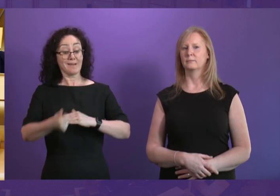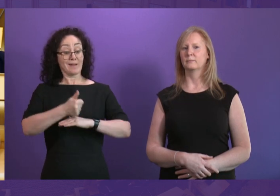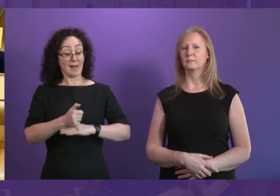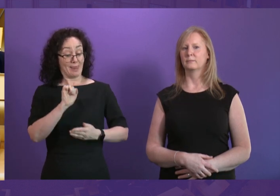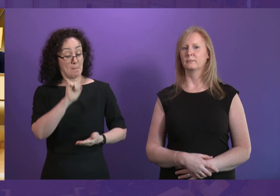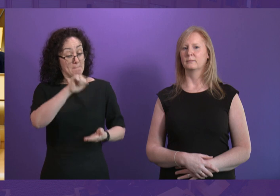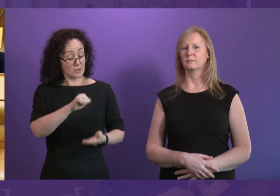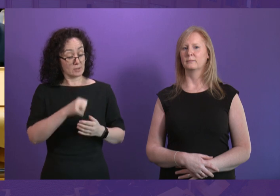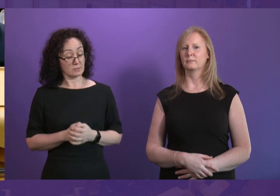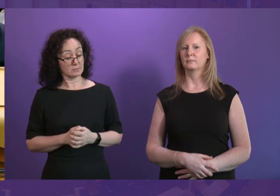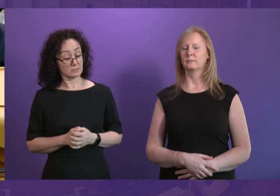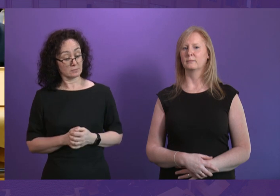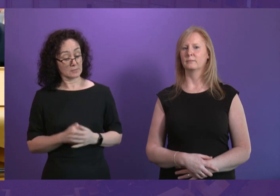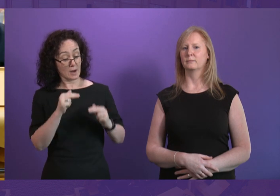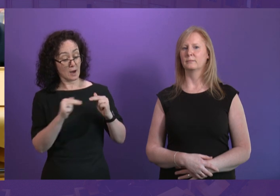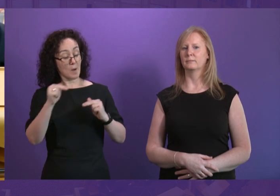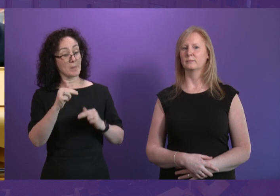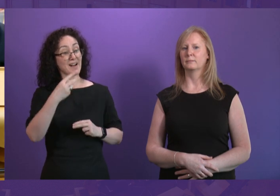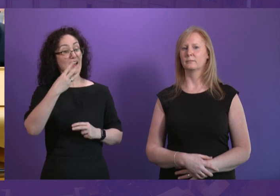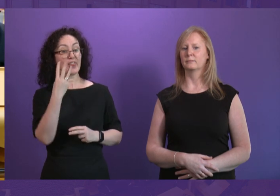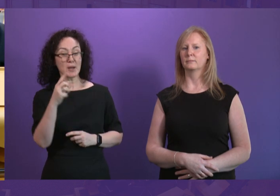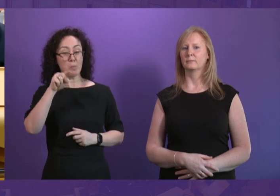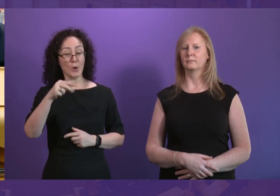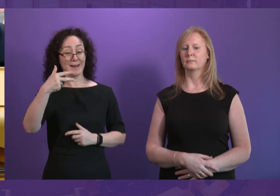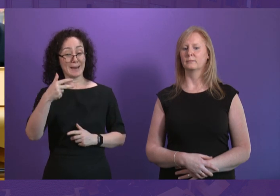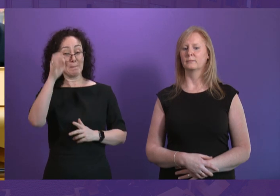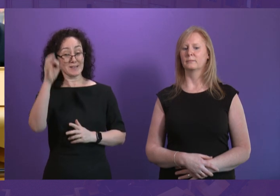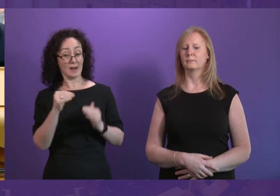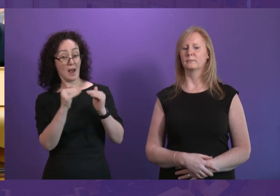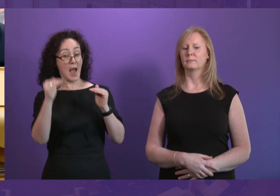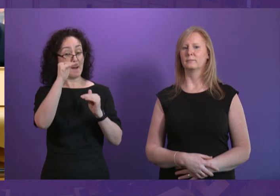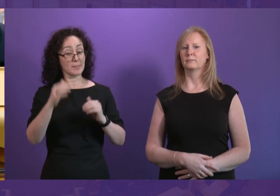3.8 per cent higher than the budgets that they set the year before. That is a 2.3 per